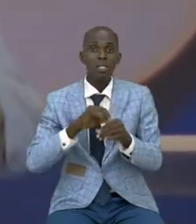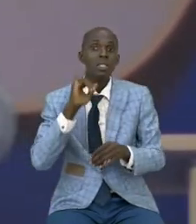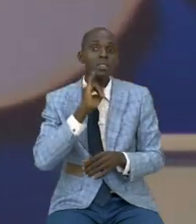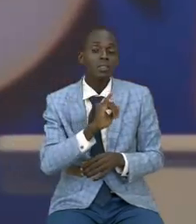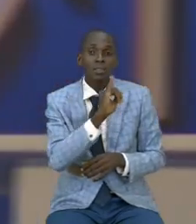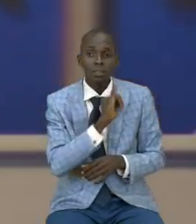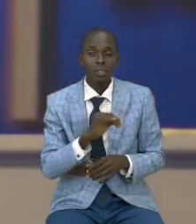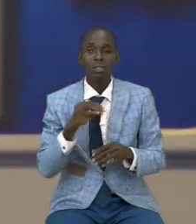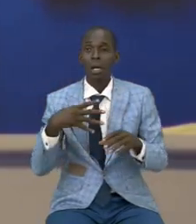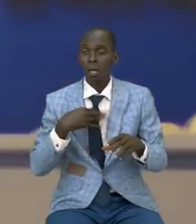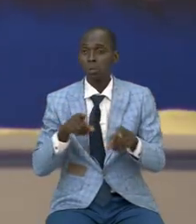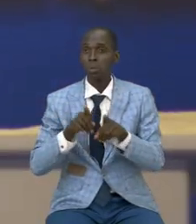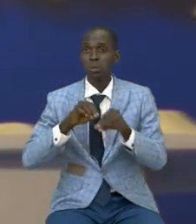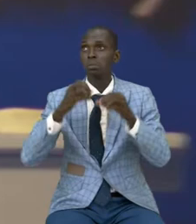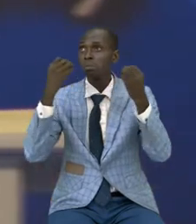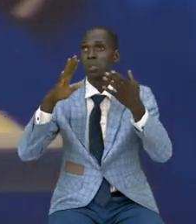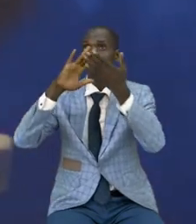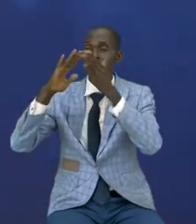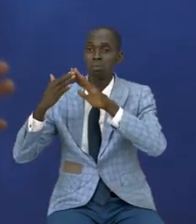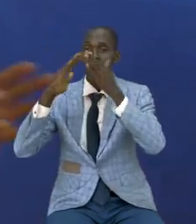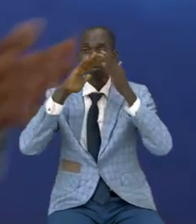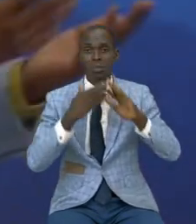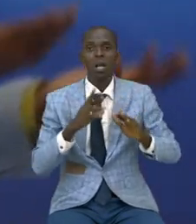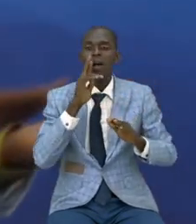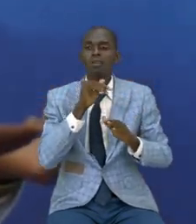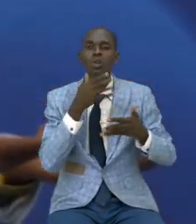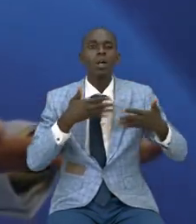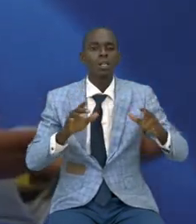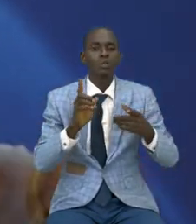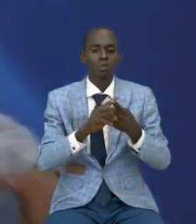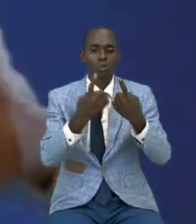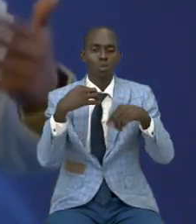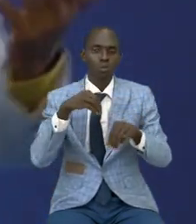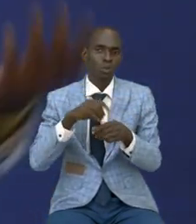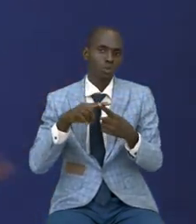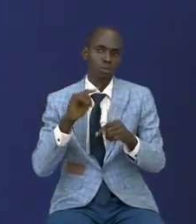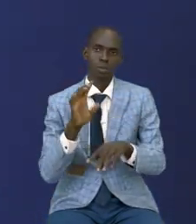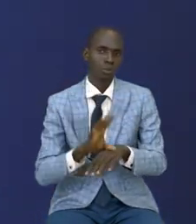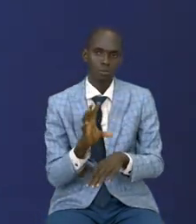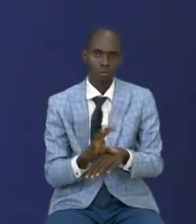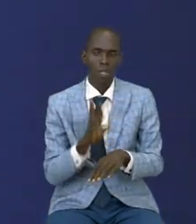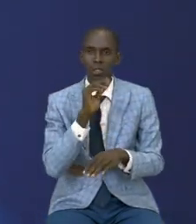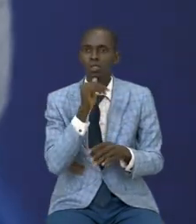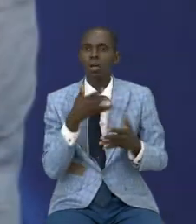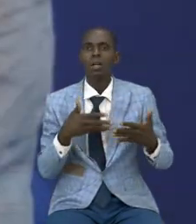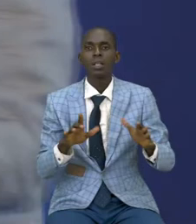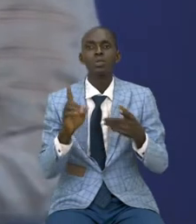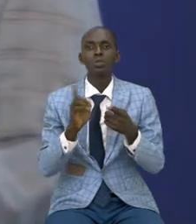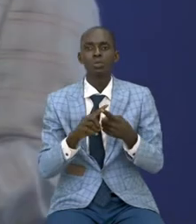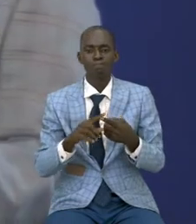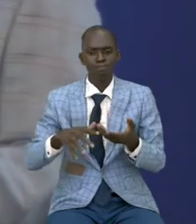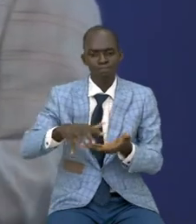they were not allowed to come to the synagogue they were not allowed to mix with other people